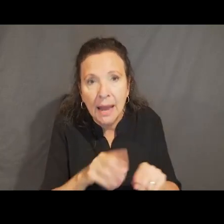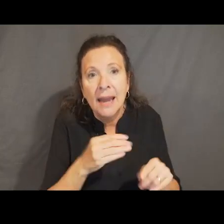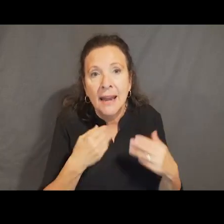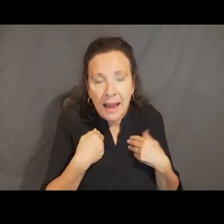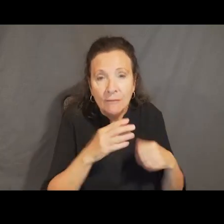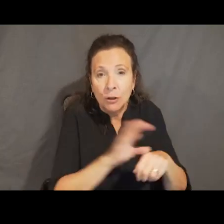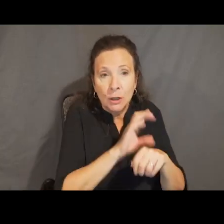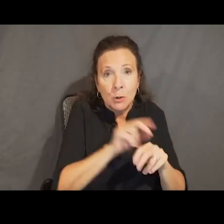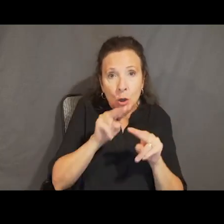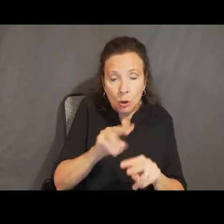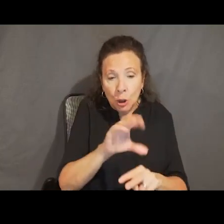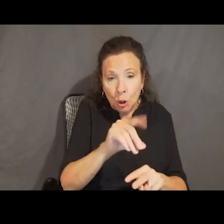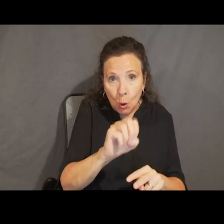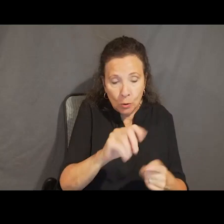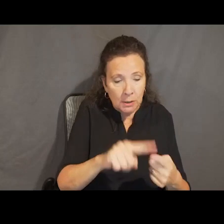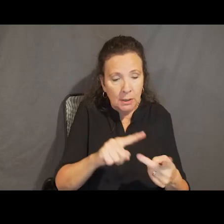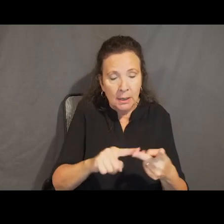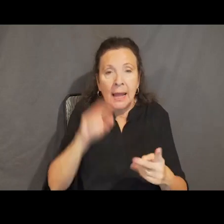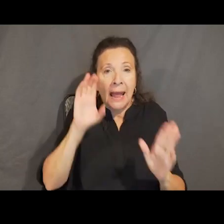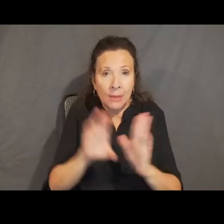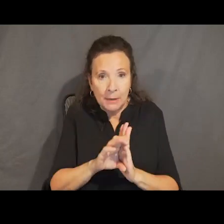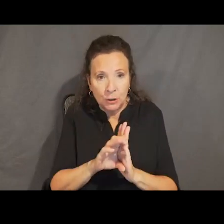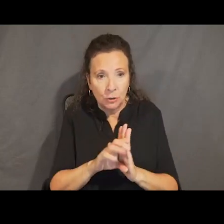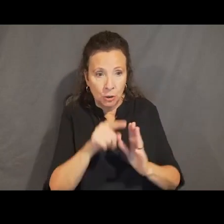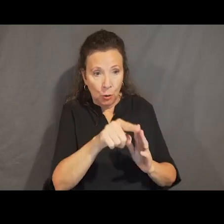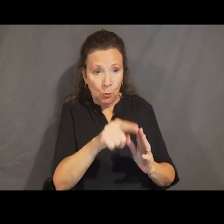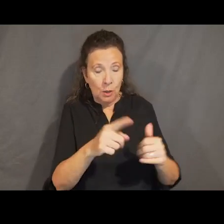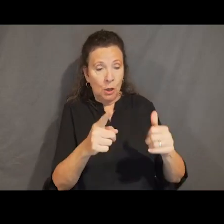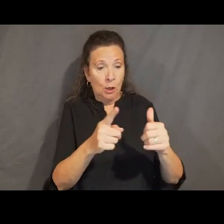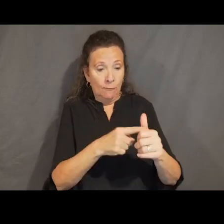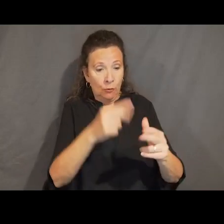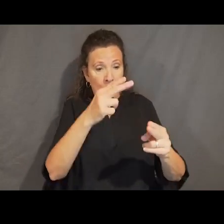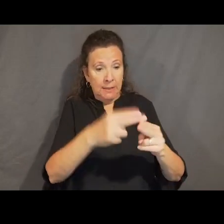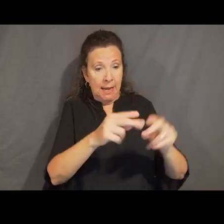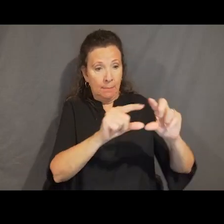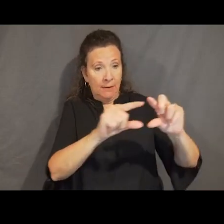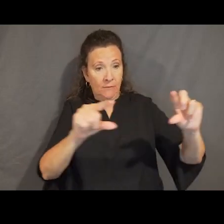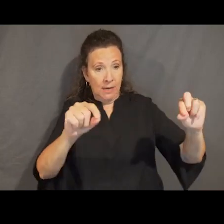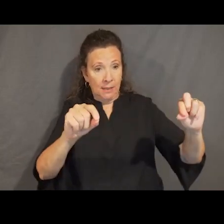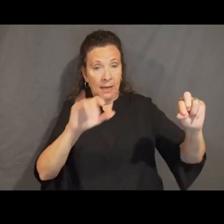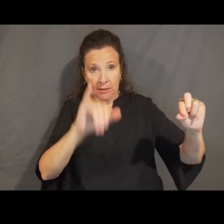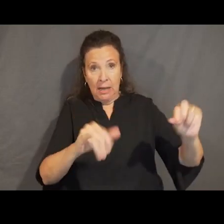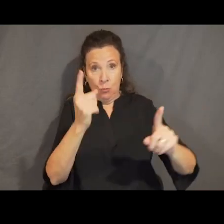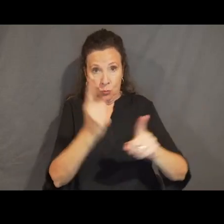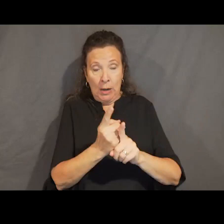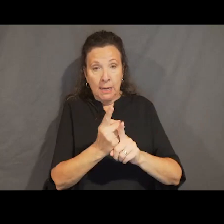"is this first name field the right label for this form field? " And then you will notice come in our